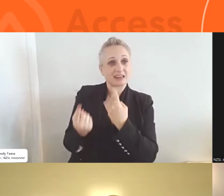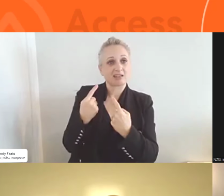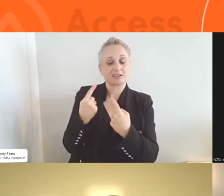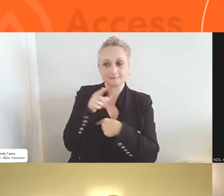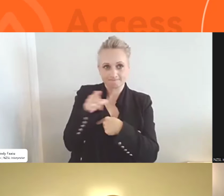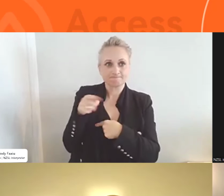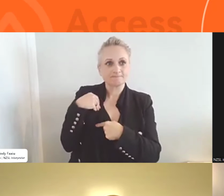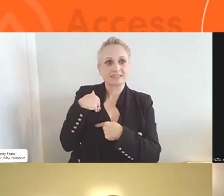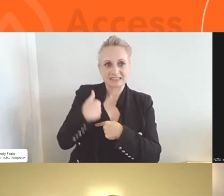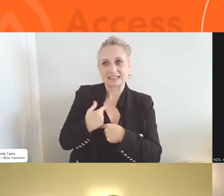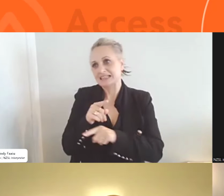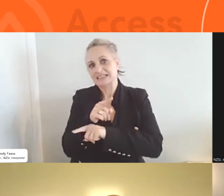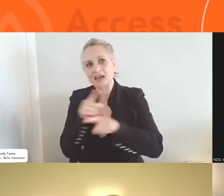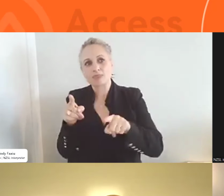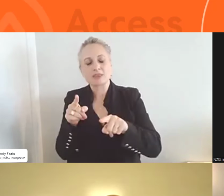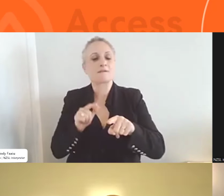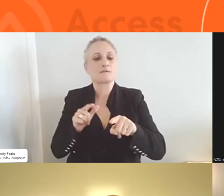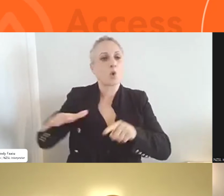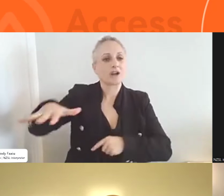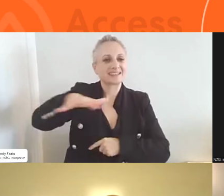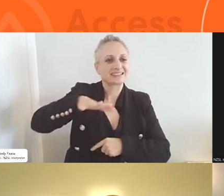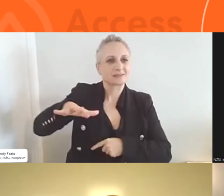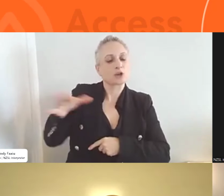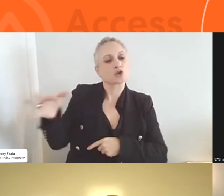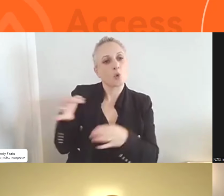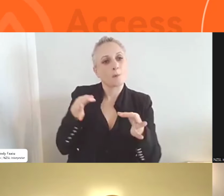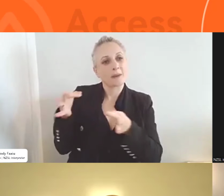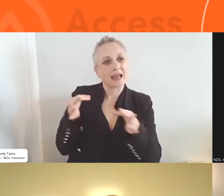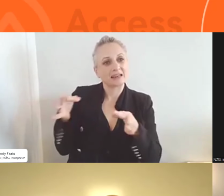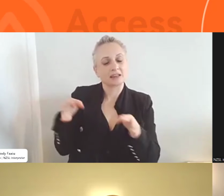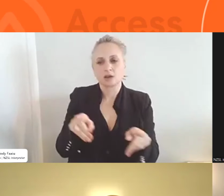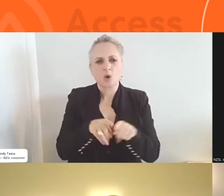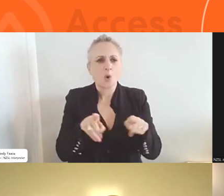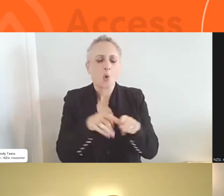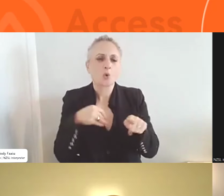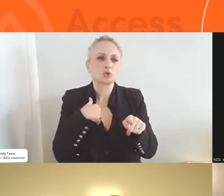facilities that are appropriate for people who are not able-bodied.